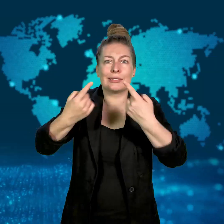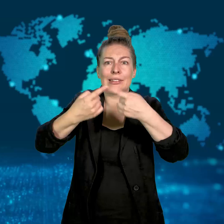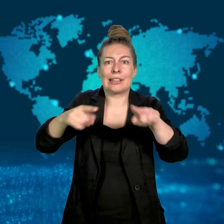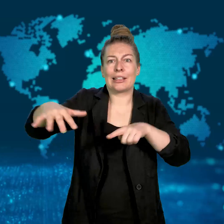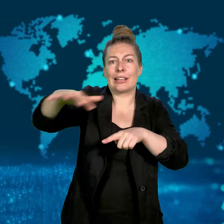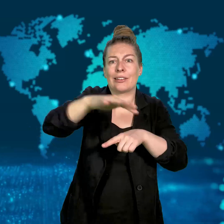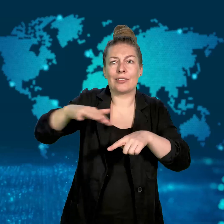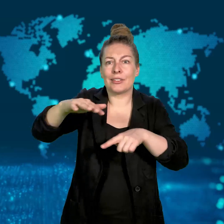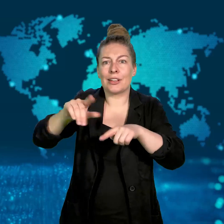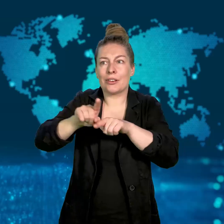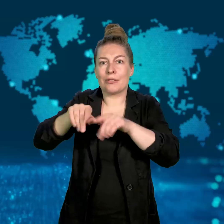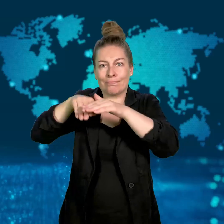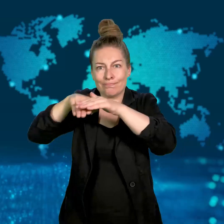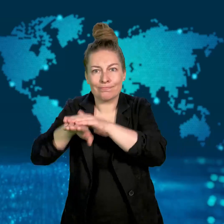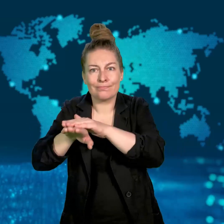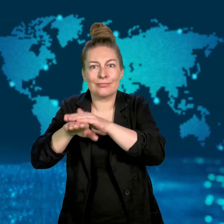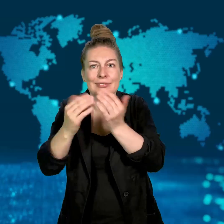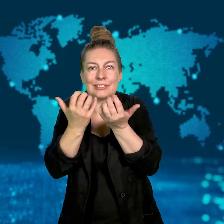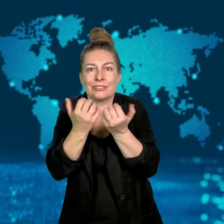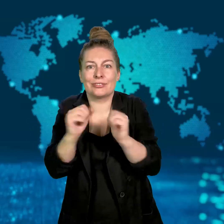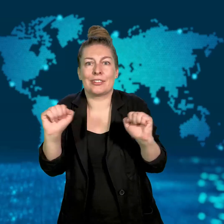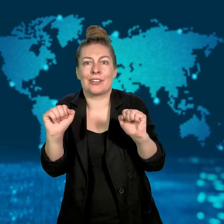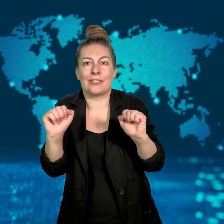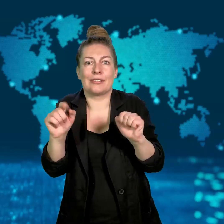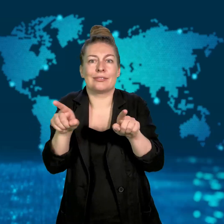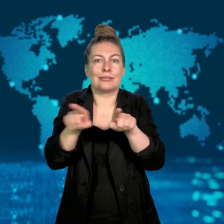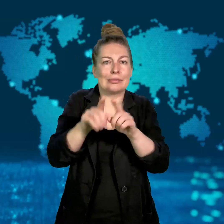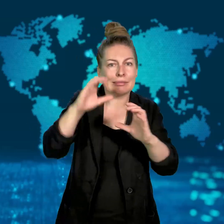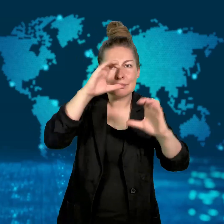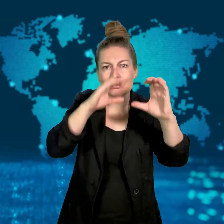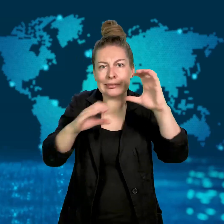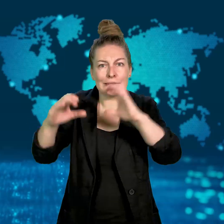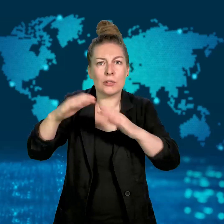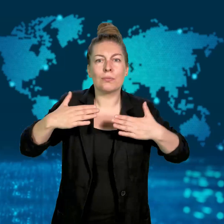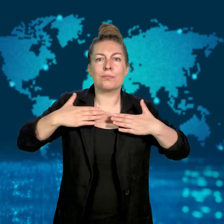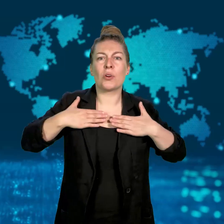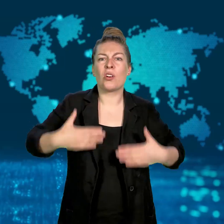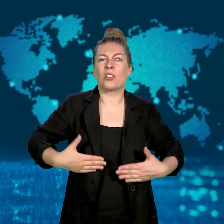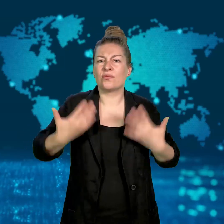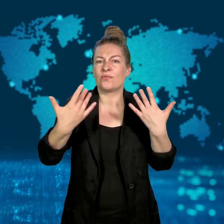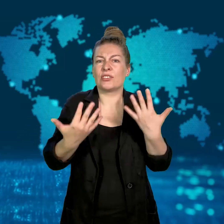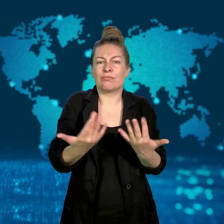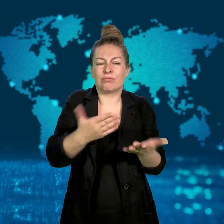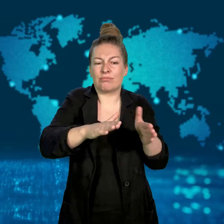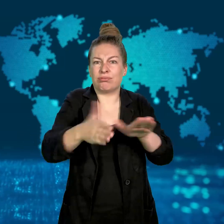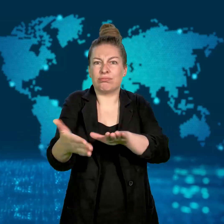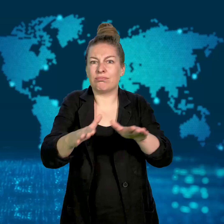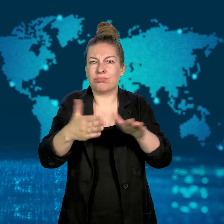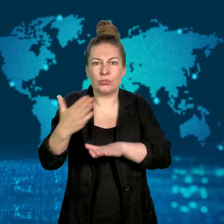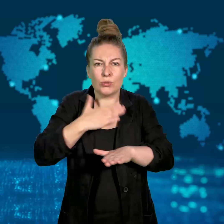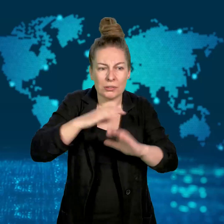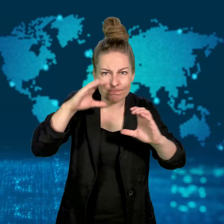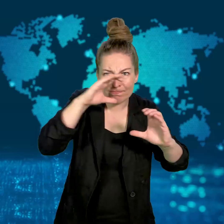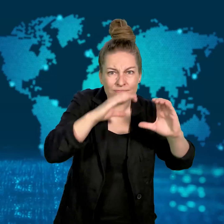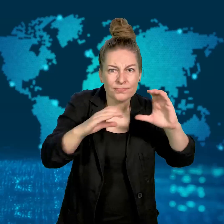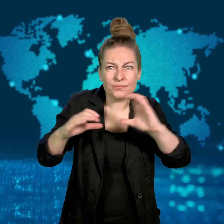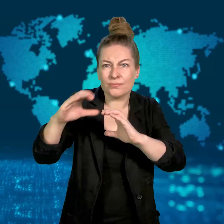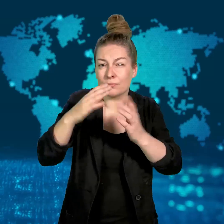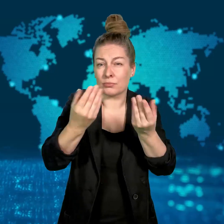a barrage of rockets.